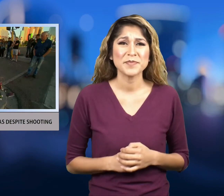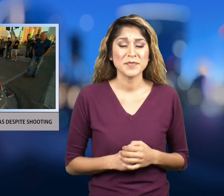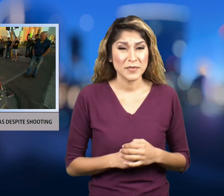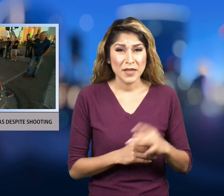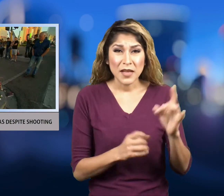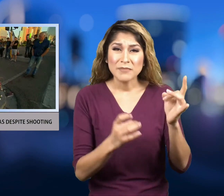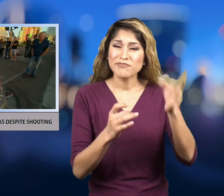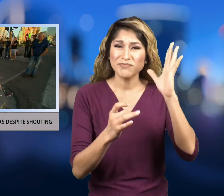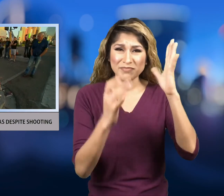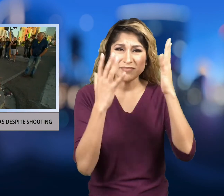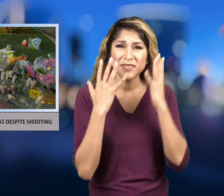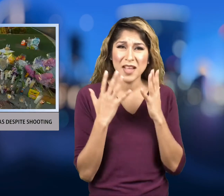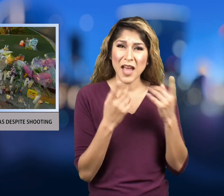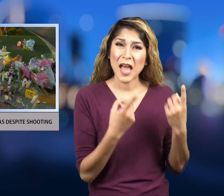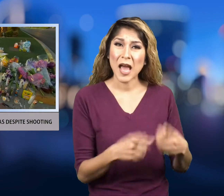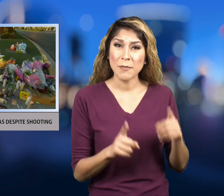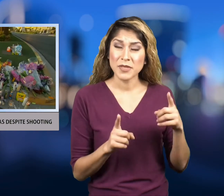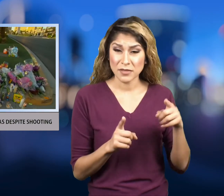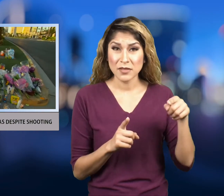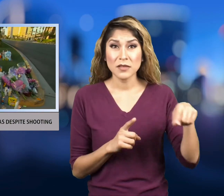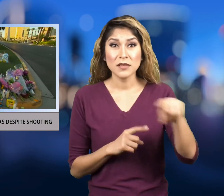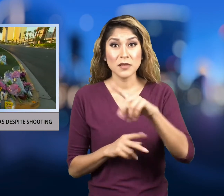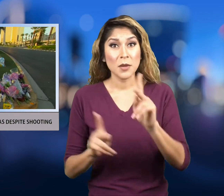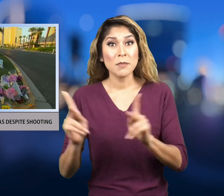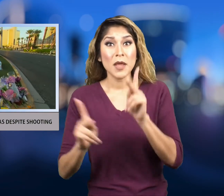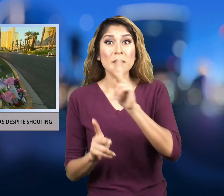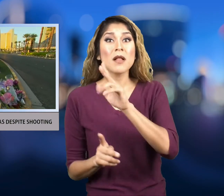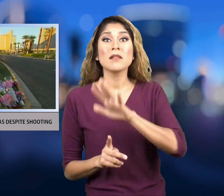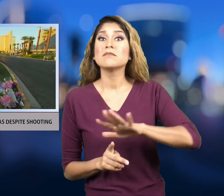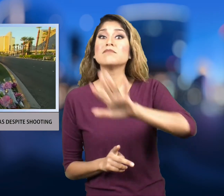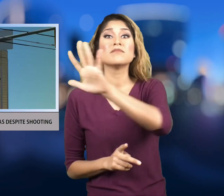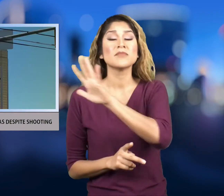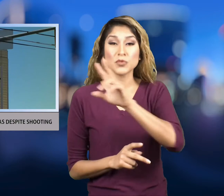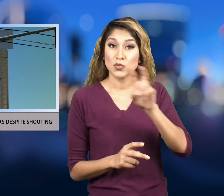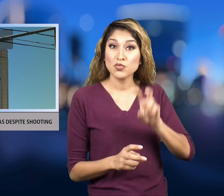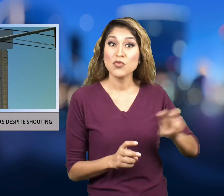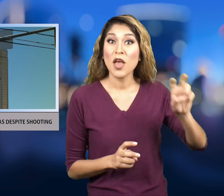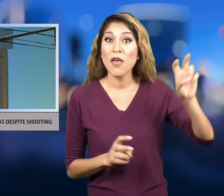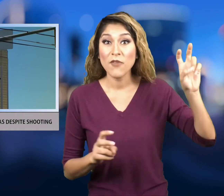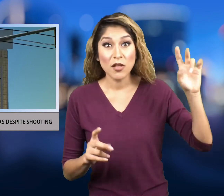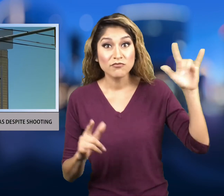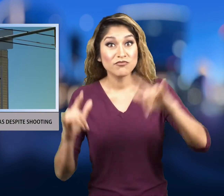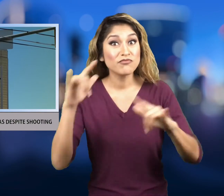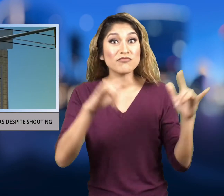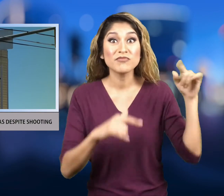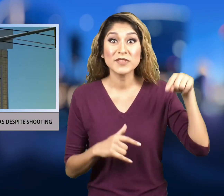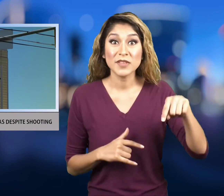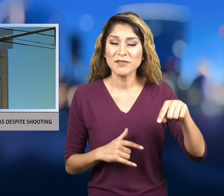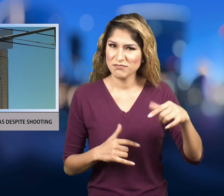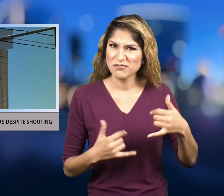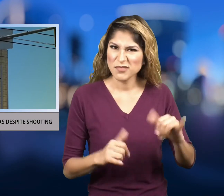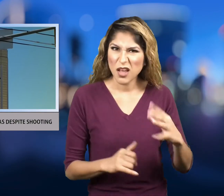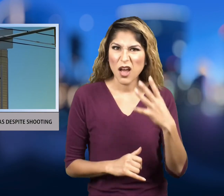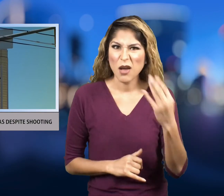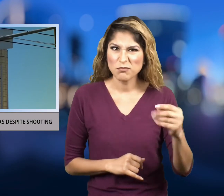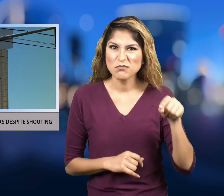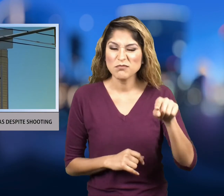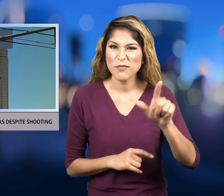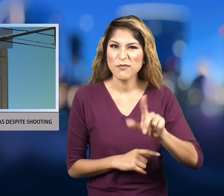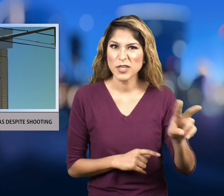But that tragedy doesn't seem to be affecting tourism.